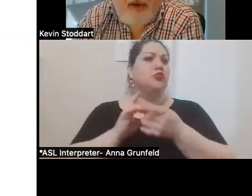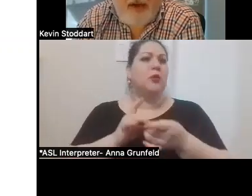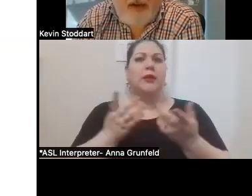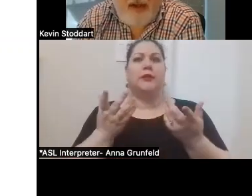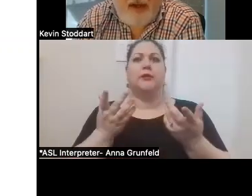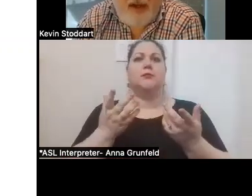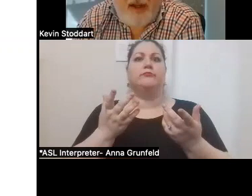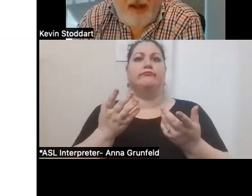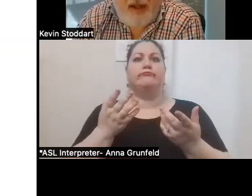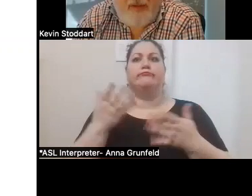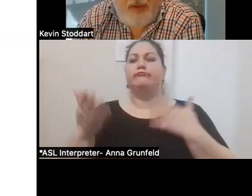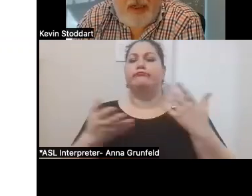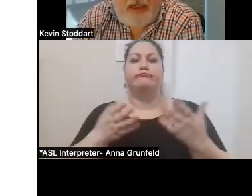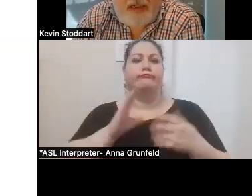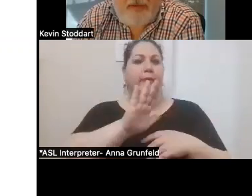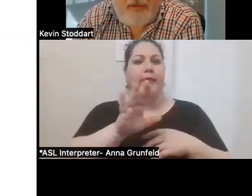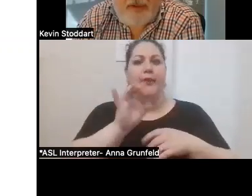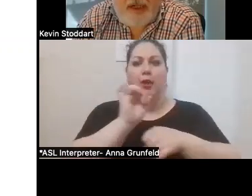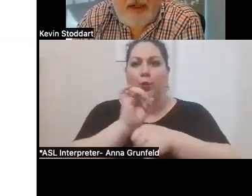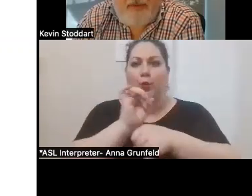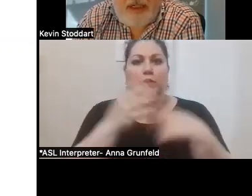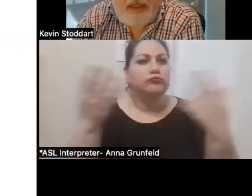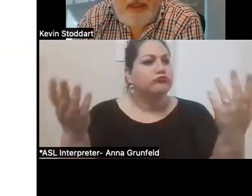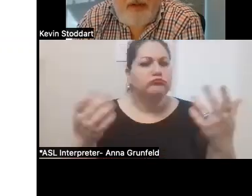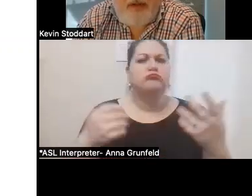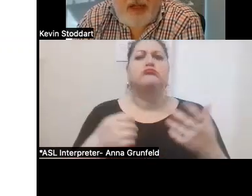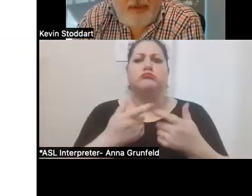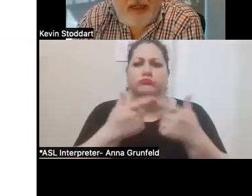etcetera and we need to kind of be developing